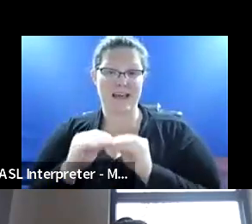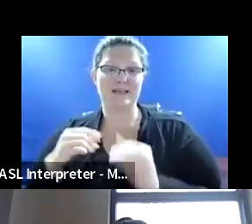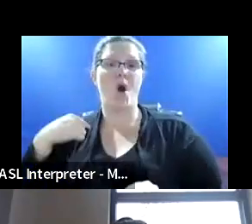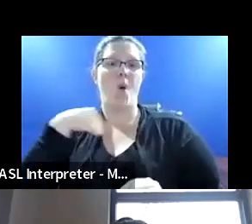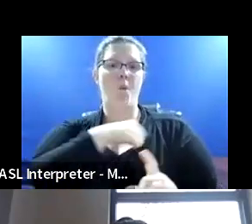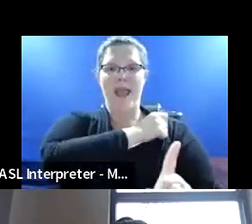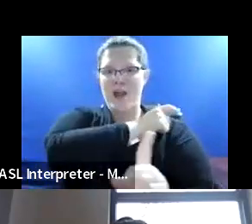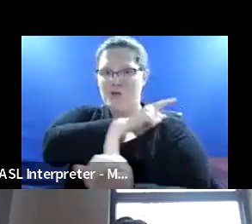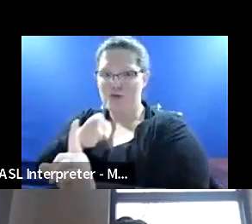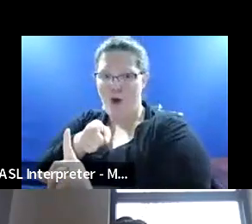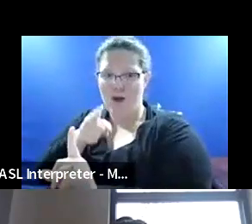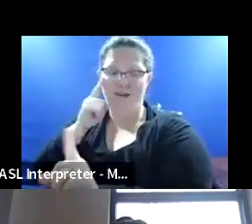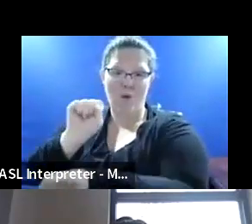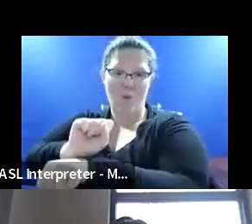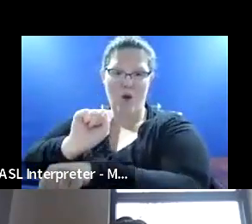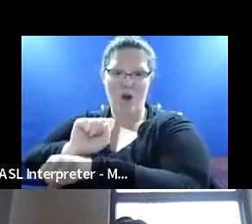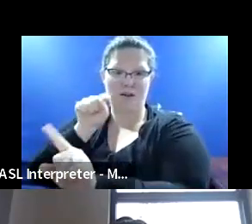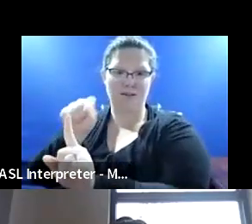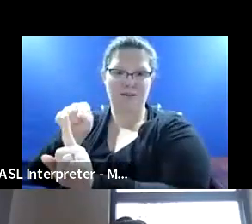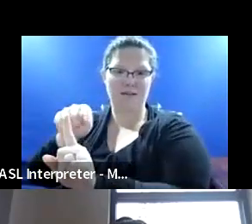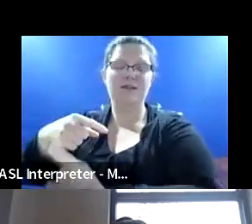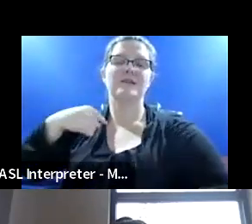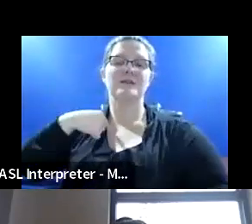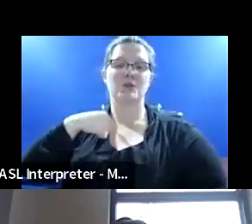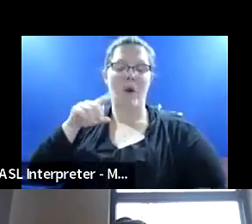HE RECEIVED HIS H-VAC CERTIFICATION BUT THE THING WE WERE PINPOINTING WITH HIM WAS HE HAD RECEIVED HIS WHEELCHAIR MANUFACTURING CERTIFICATION AND AS YOU KNOW, ERIC, IN THE CENTER OF INDEPENDENT LIVING FIELD ONCE A CONSUMER OR CLIENT HAS A BROKEN WHEELCHAIR YOU KNOW HOW LONG THAT TAKES TO GET FIX /SKP-D HOW EXPENSIVE IT IS.